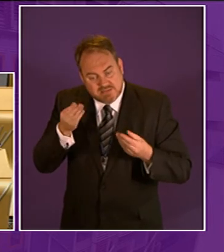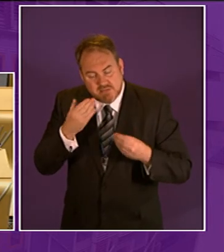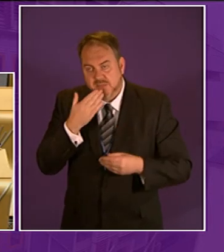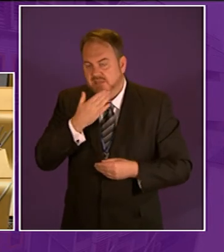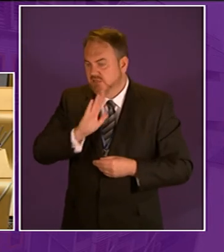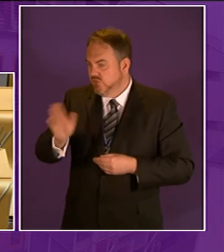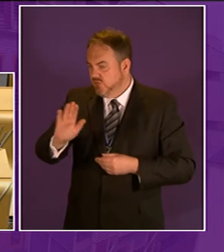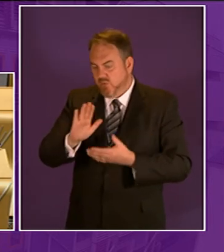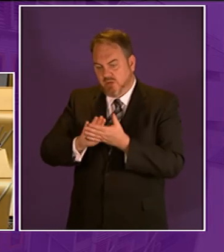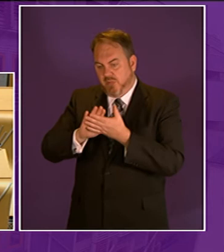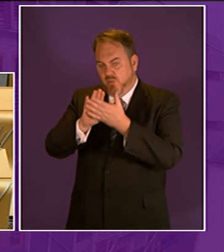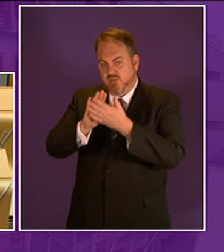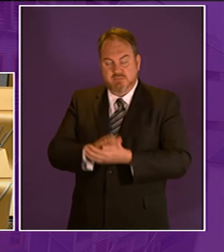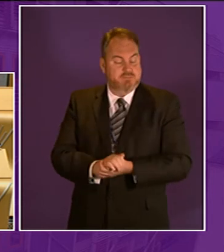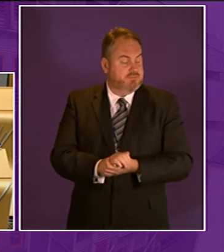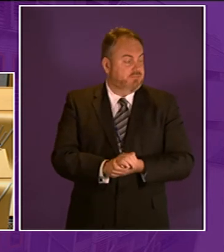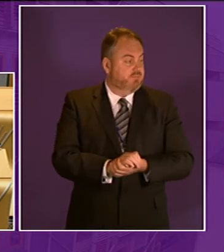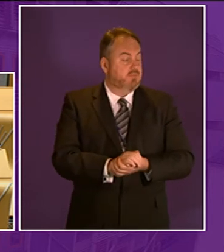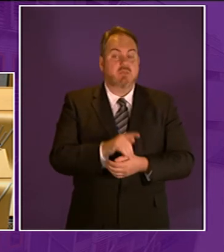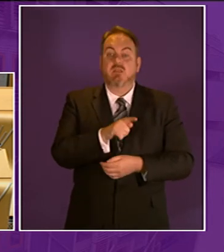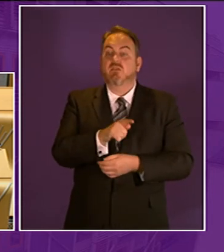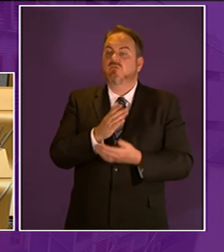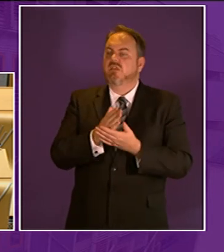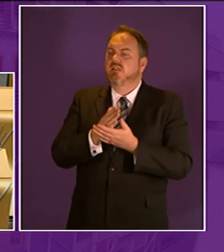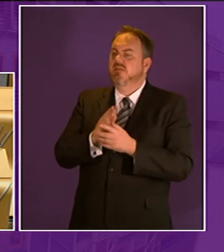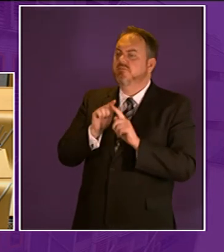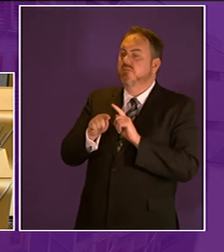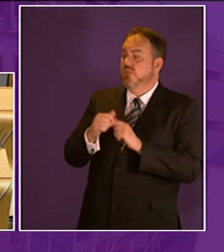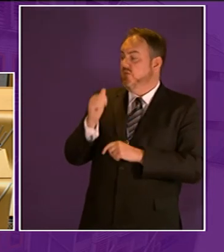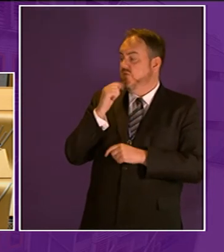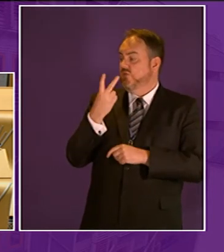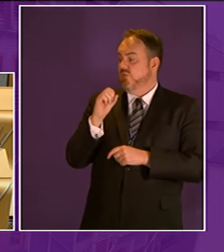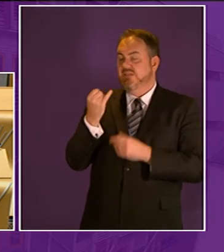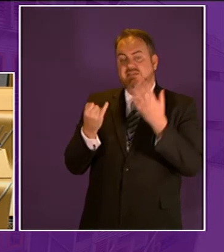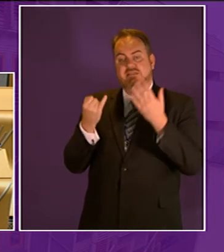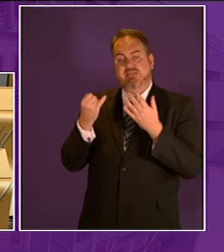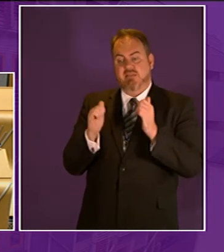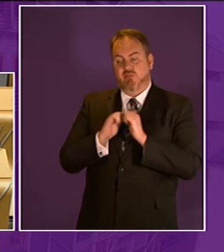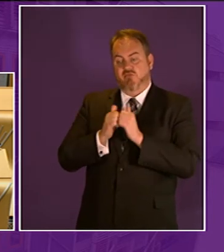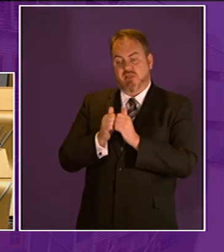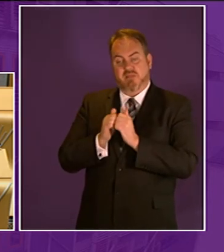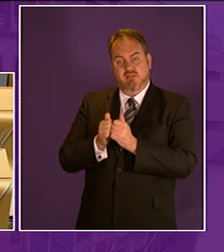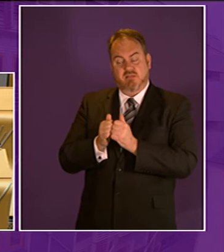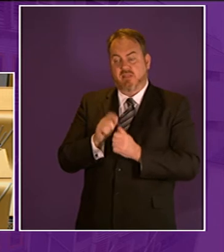the heart of the March 2016 agreement, clause 5 of which says that both parties agree